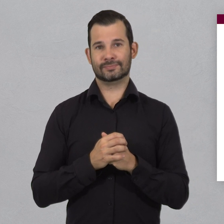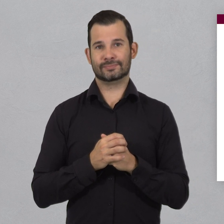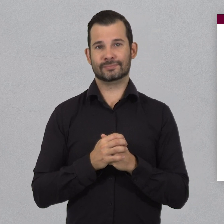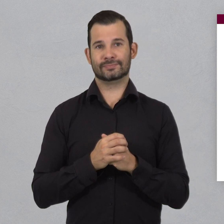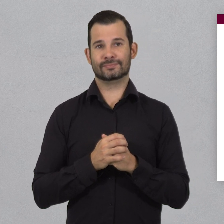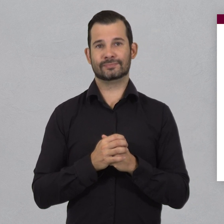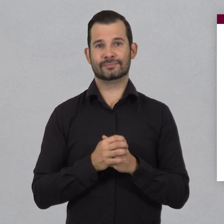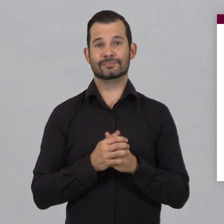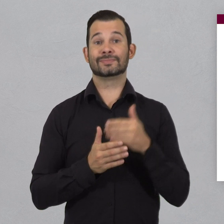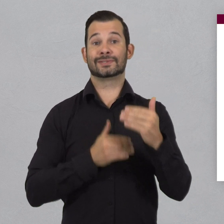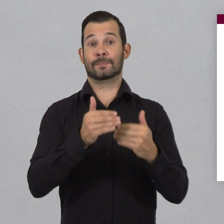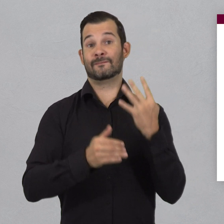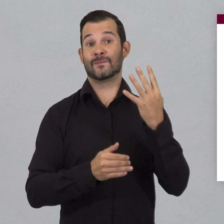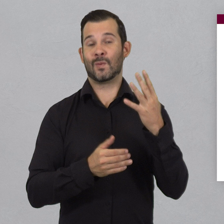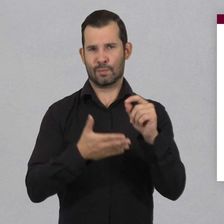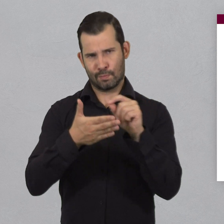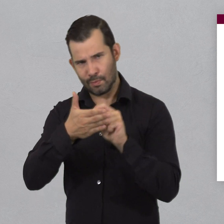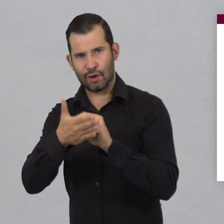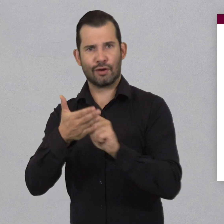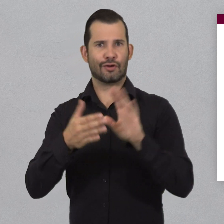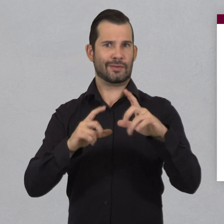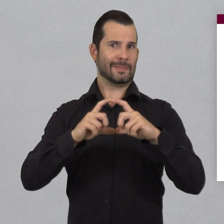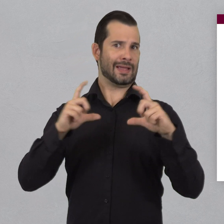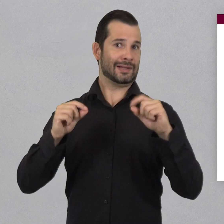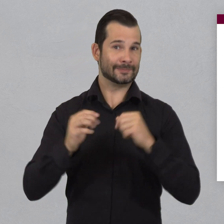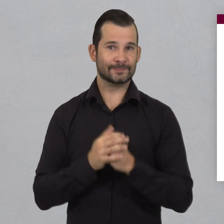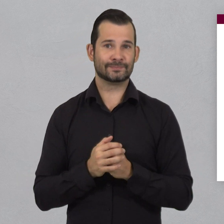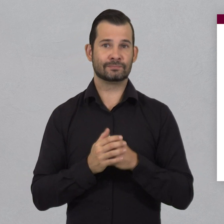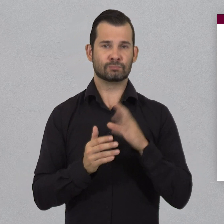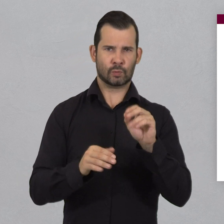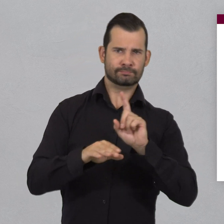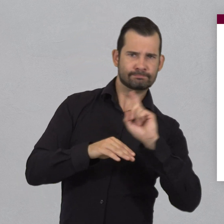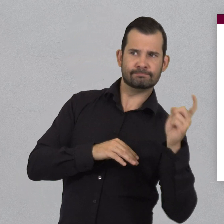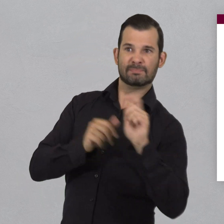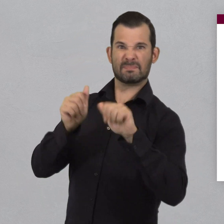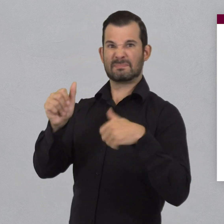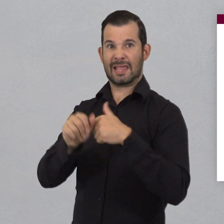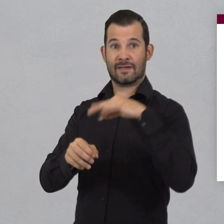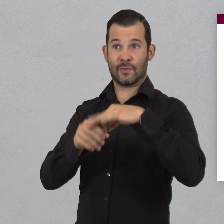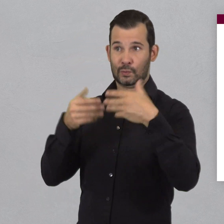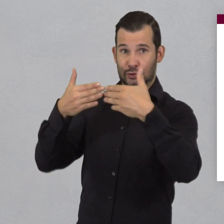Mark your ballot Go behind the voting screen, mark your